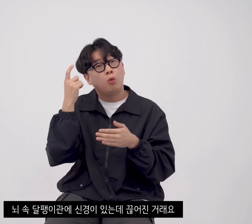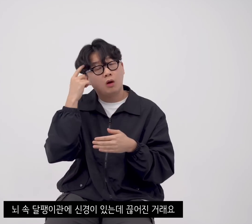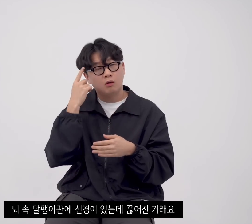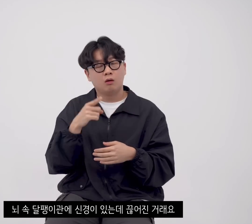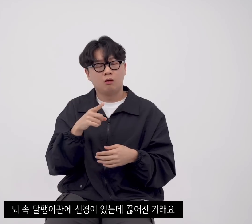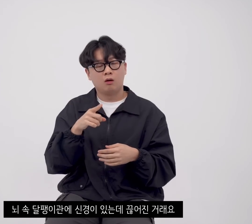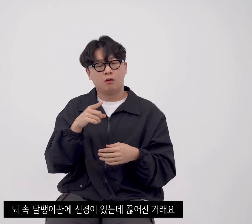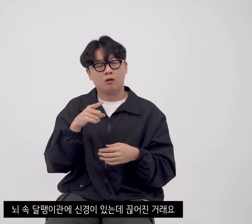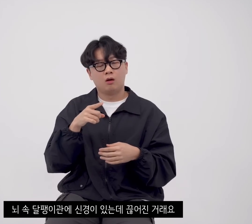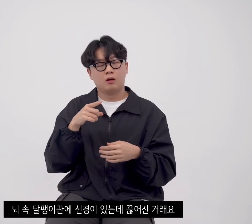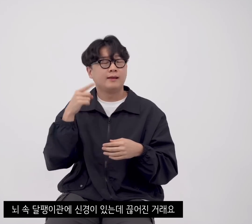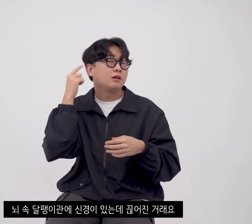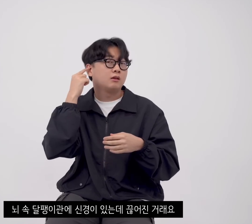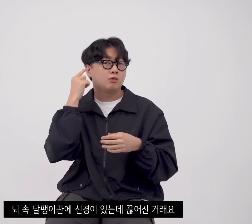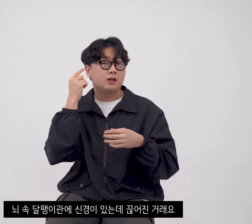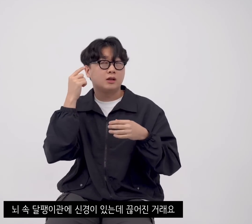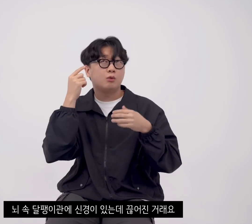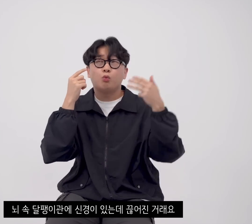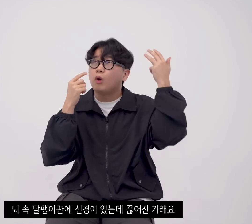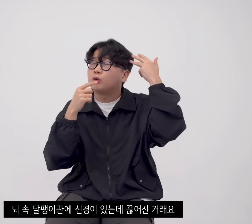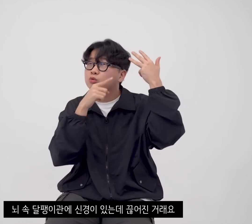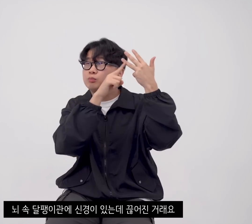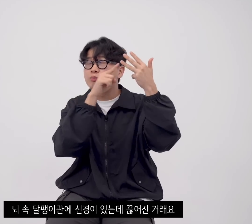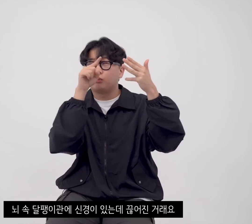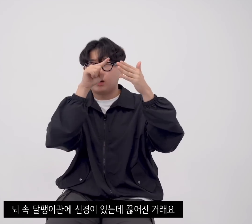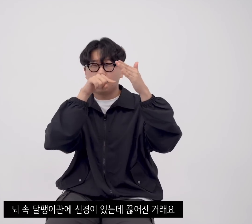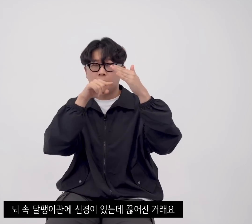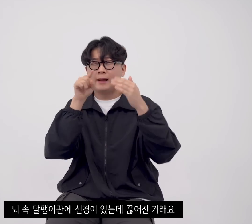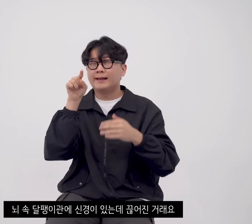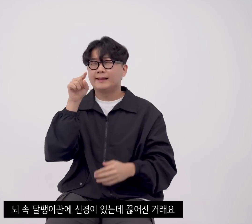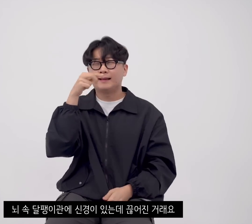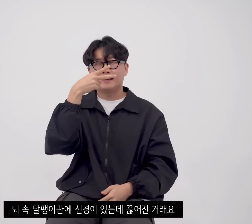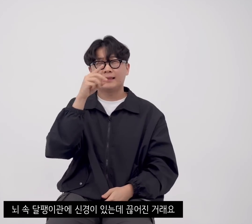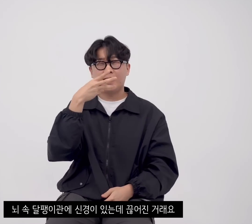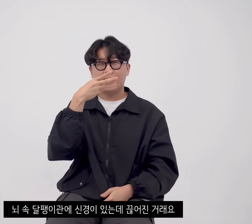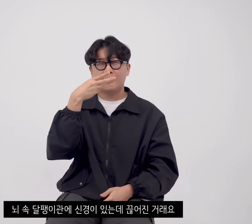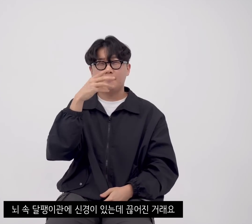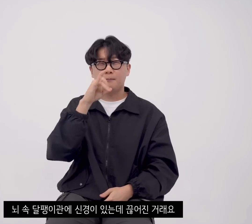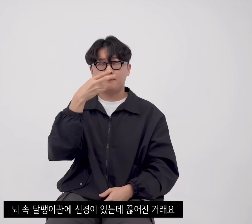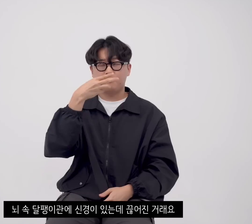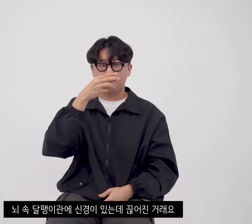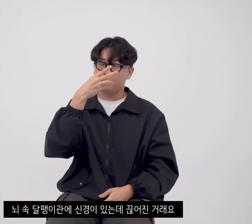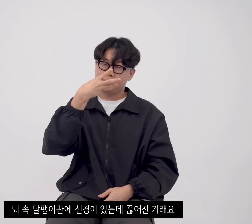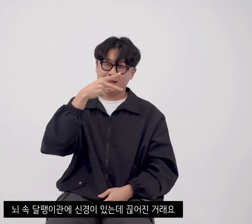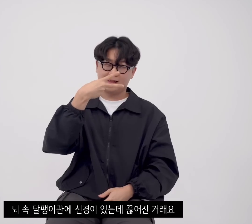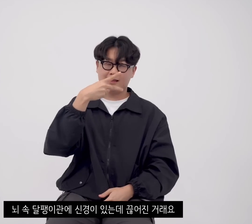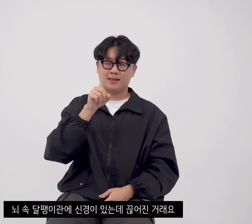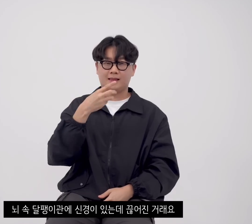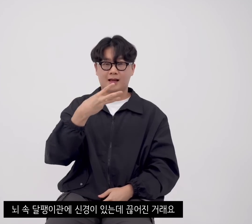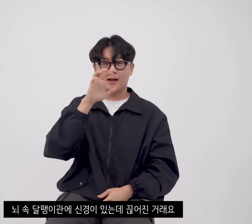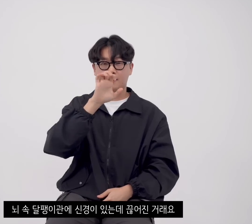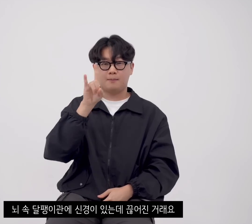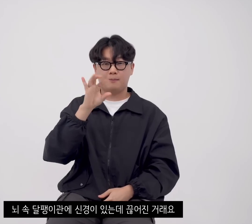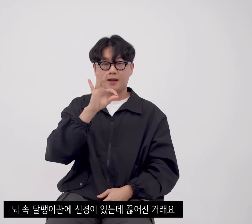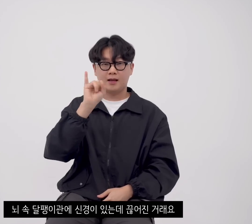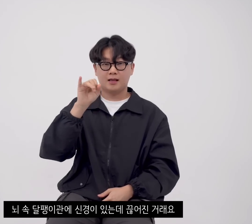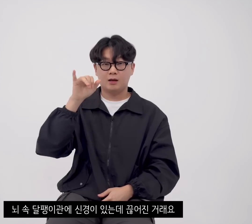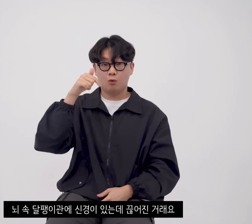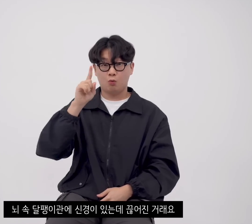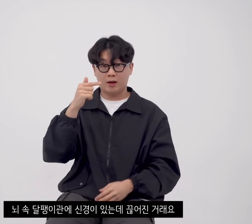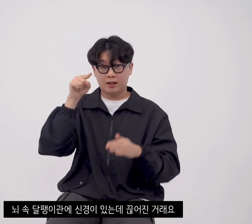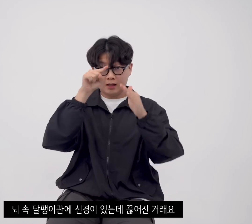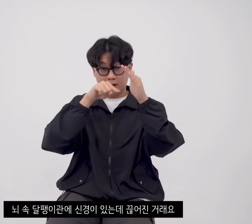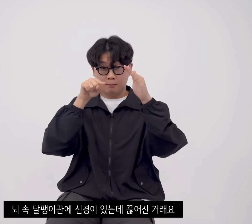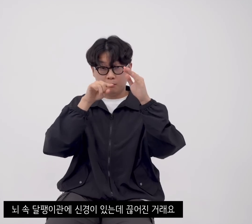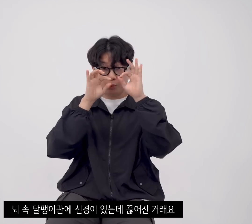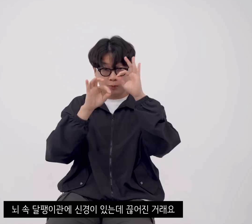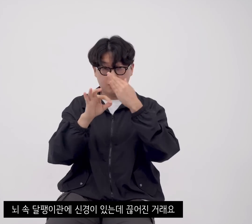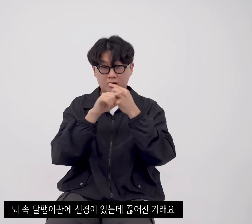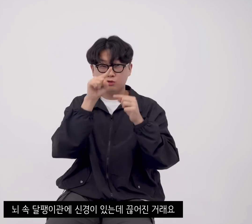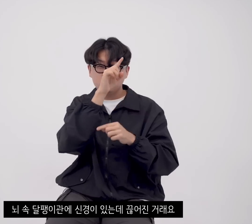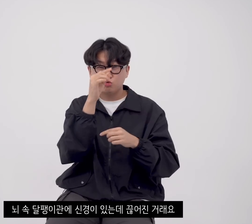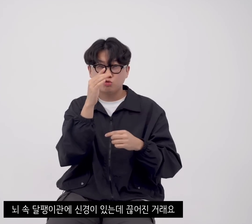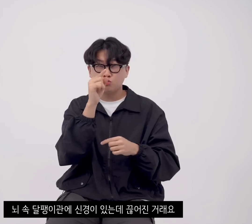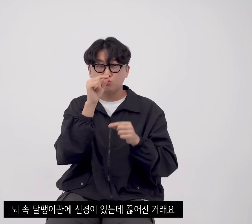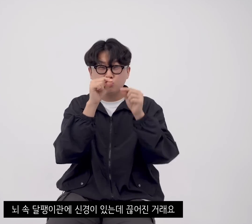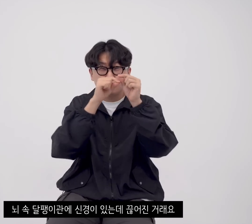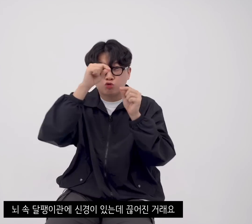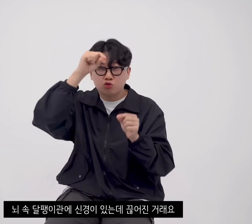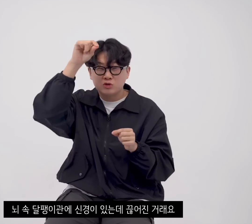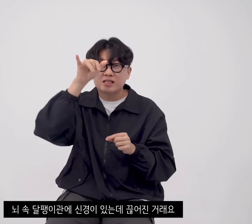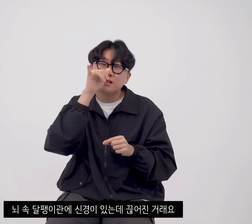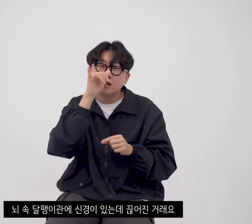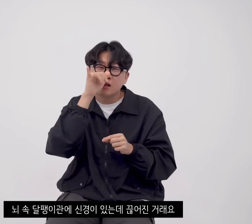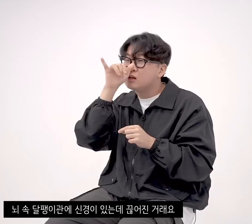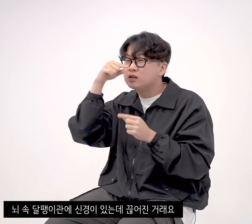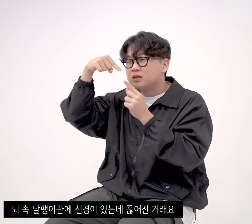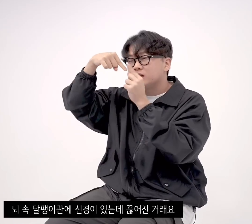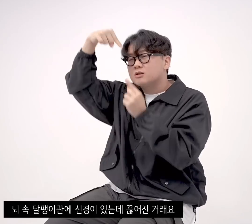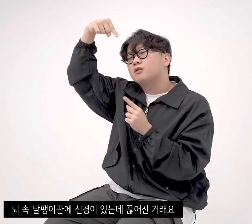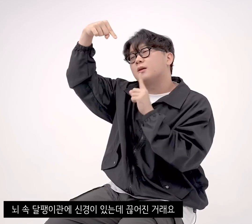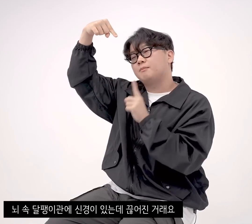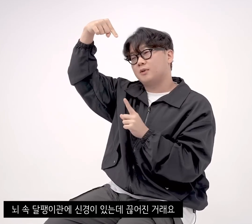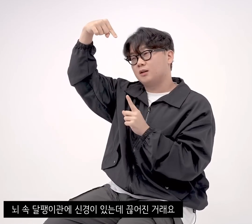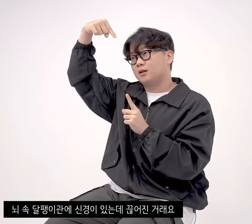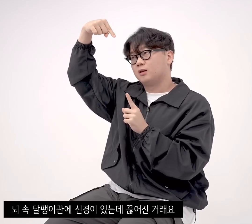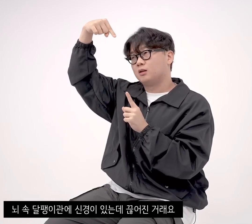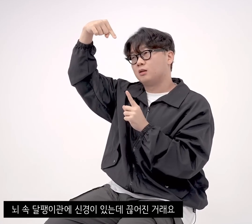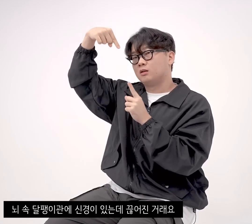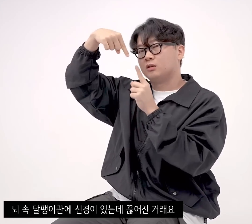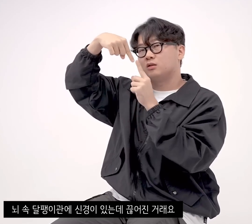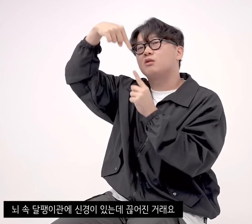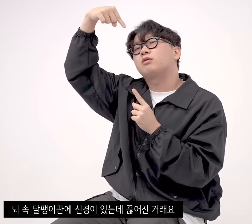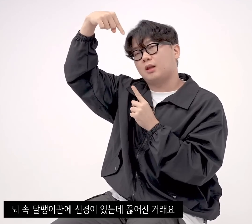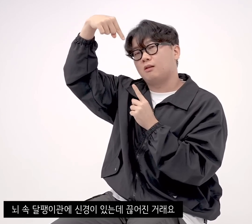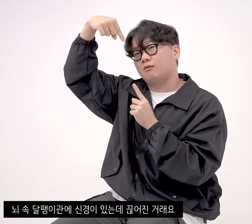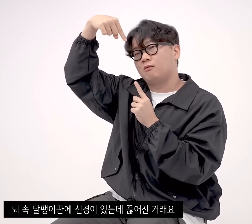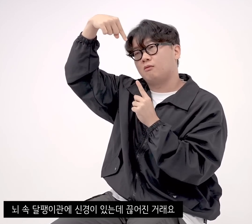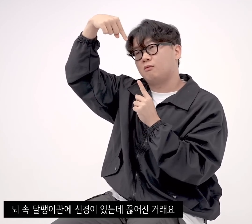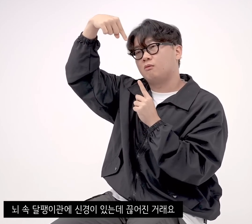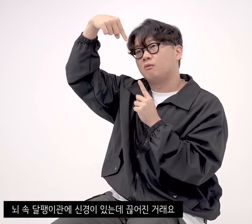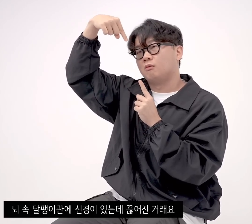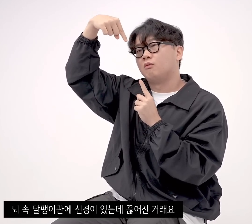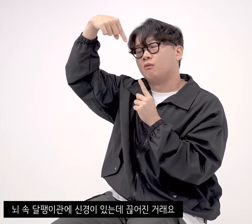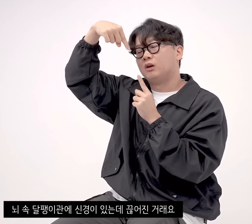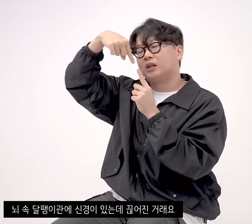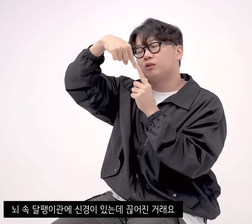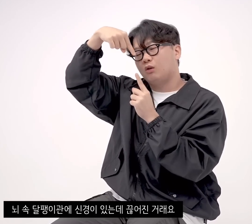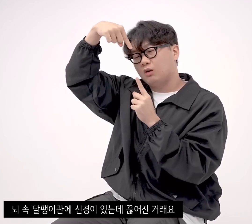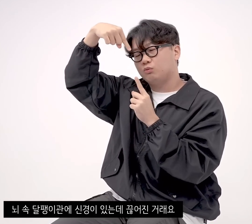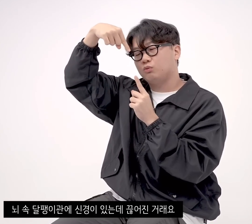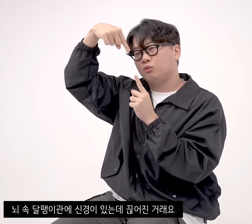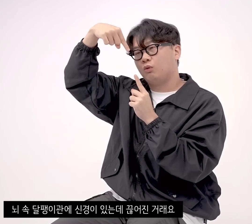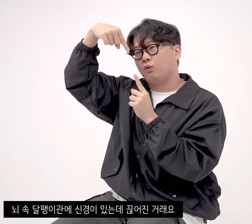There is a nerve in the cochlea in the brain, but it was cut.